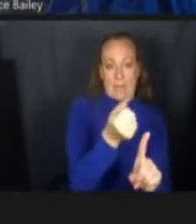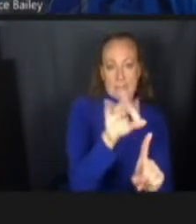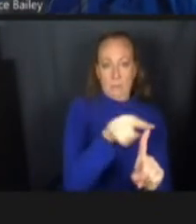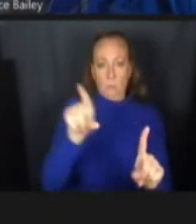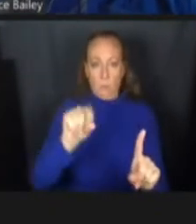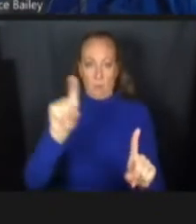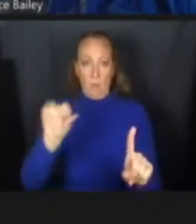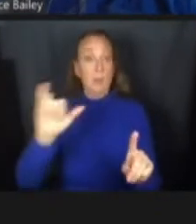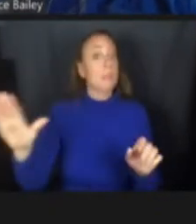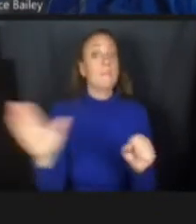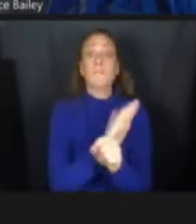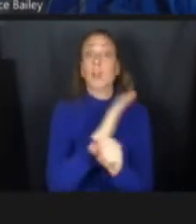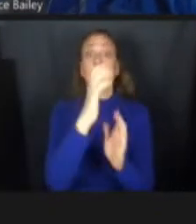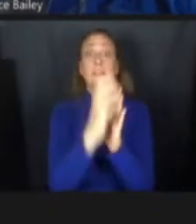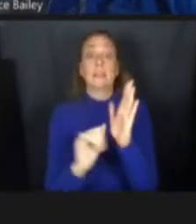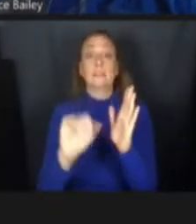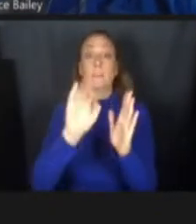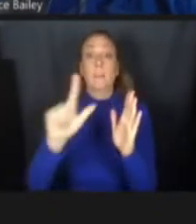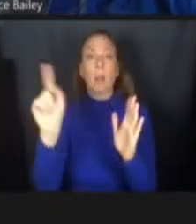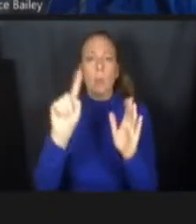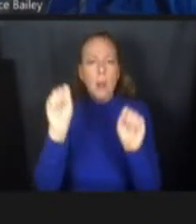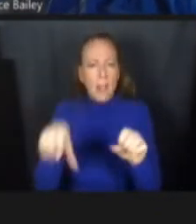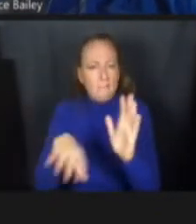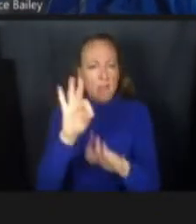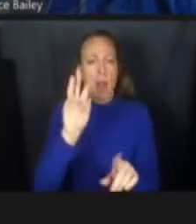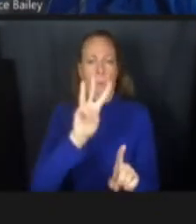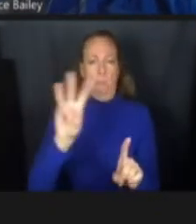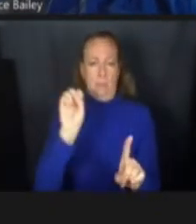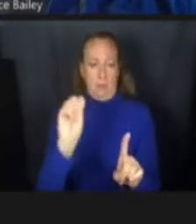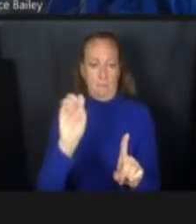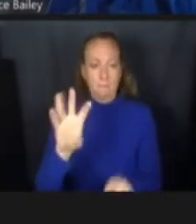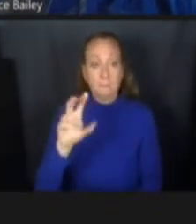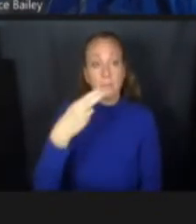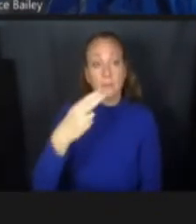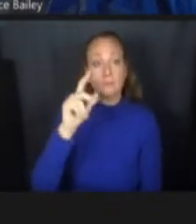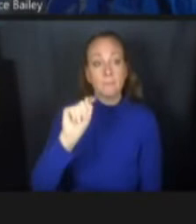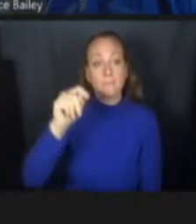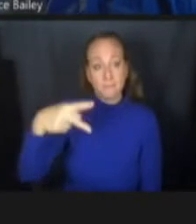at http:/congress.gov/bill/116th-congress/senate-bill/3587/